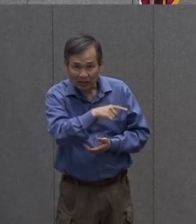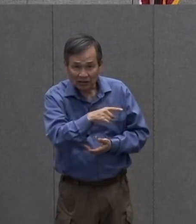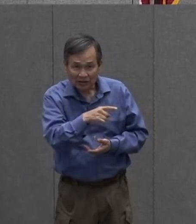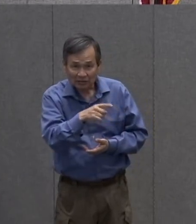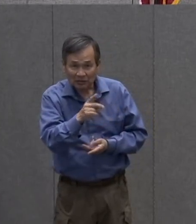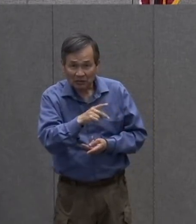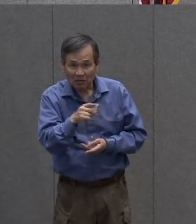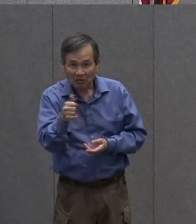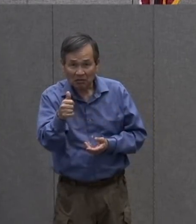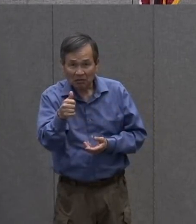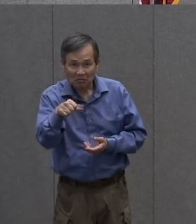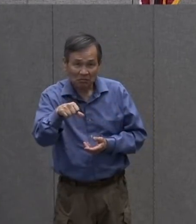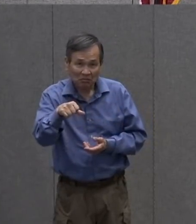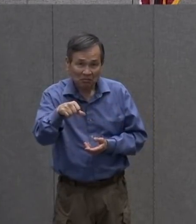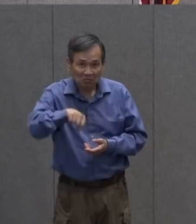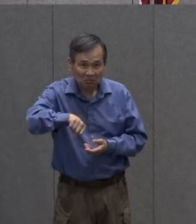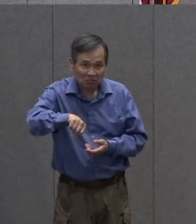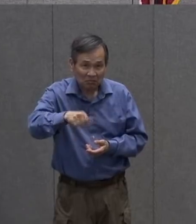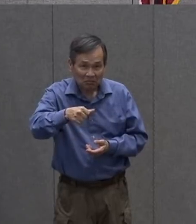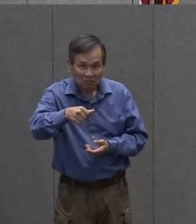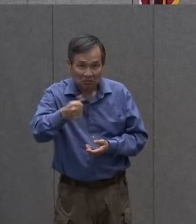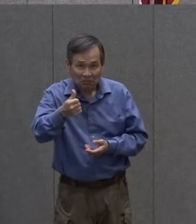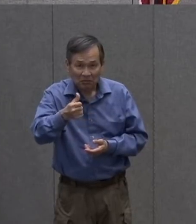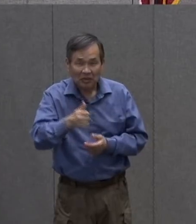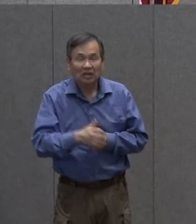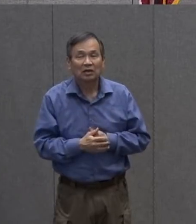Could be better? I'm like maybe a little bit more to the right.